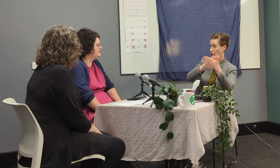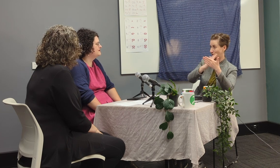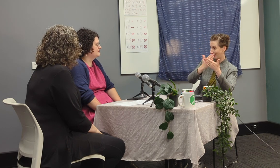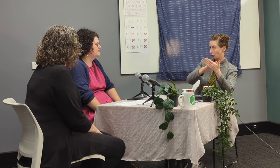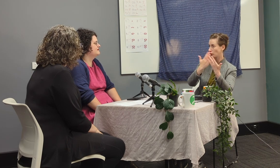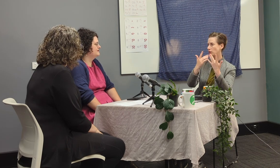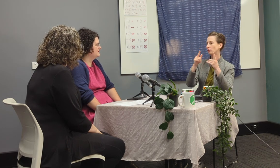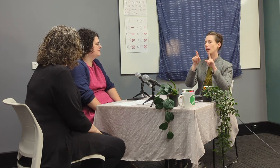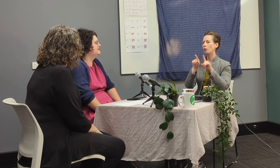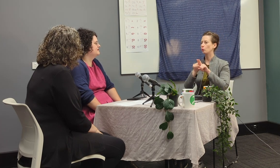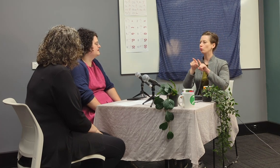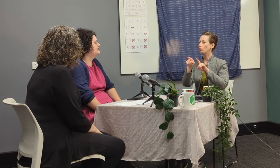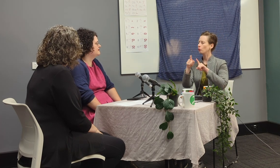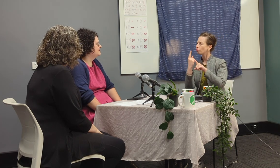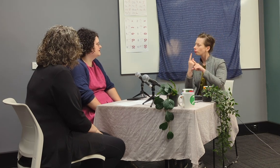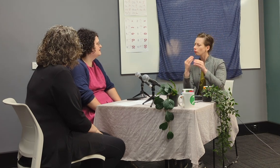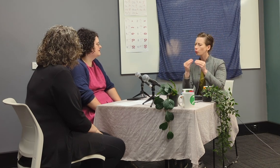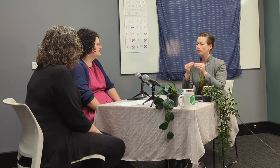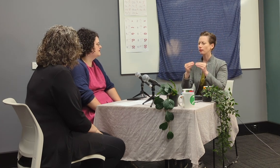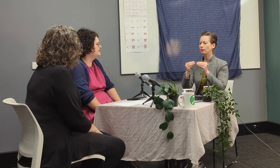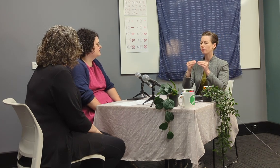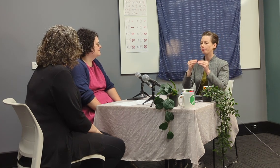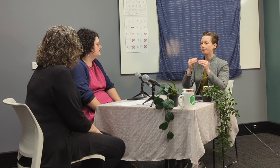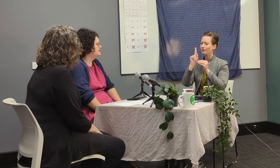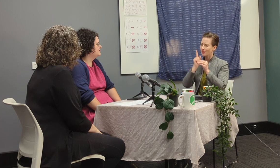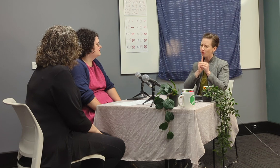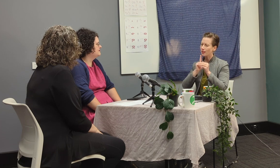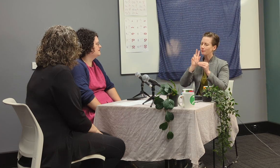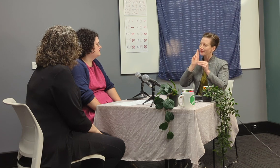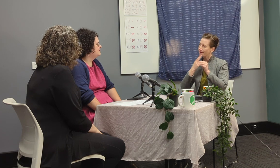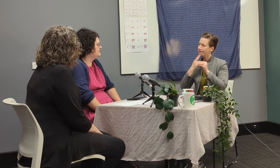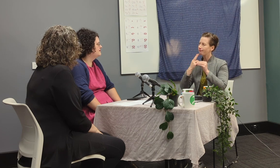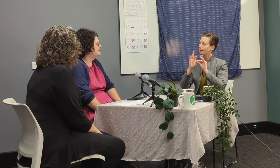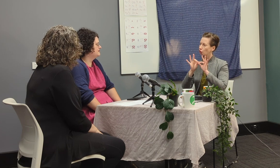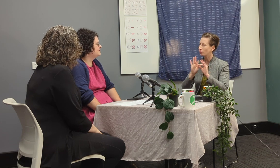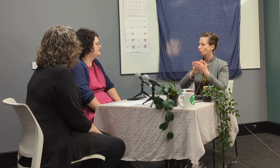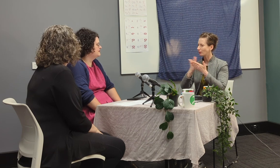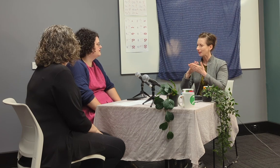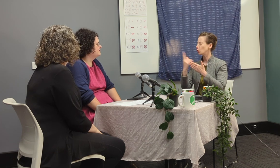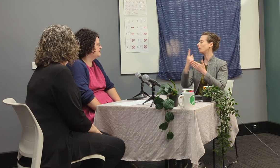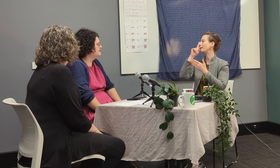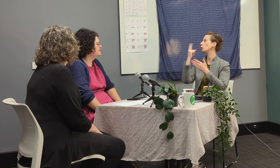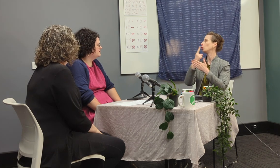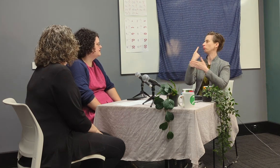people thought good translations look like and also to discuss d/Deaf and hearing interpreters